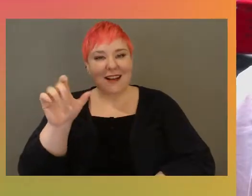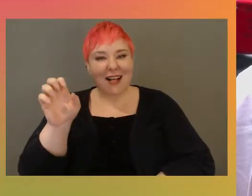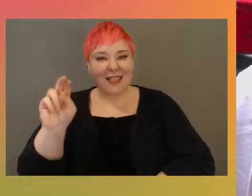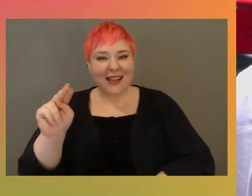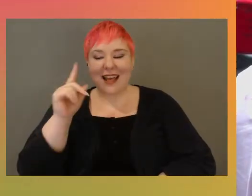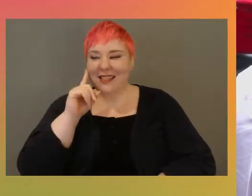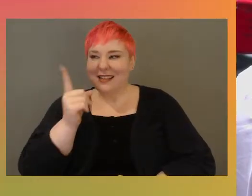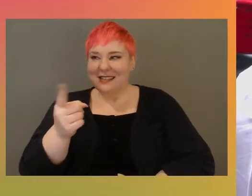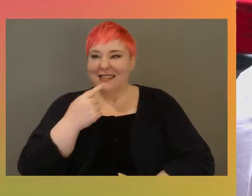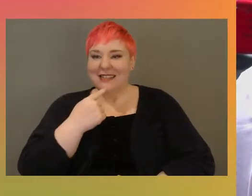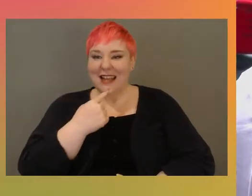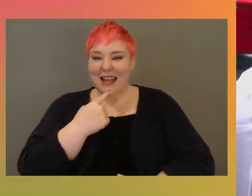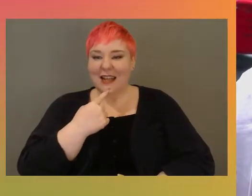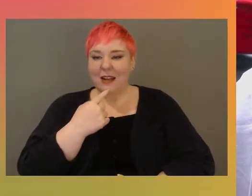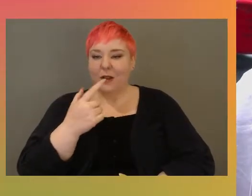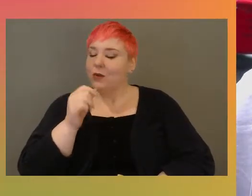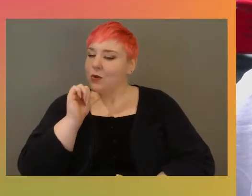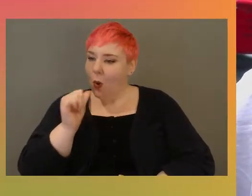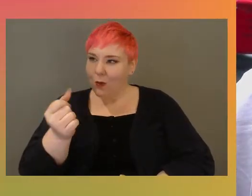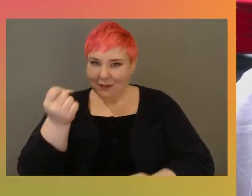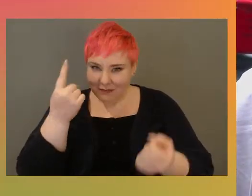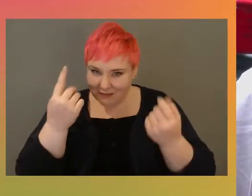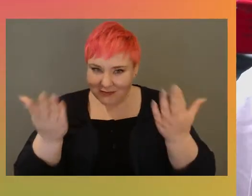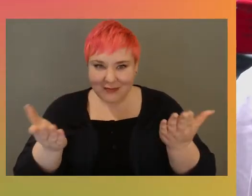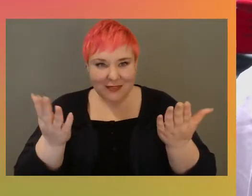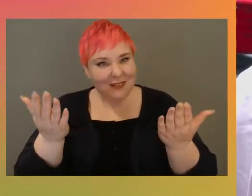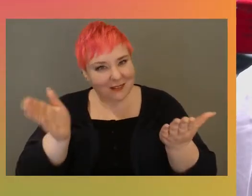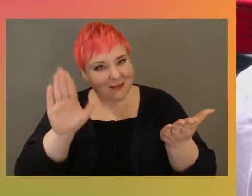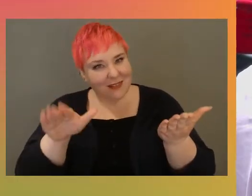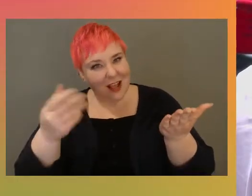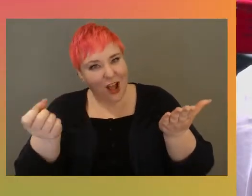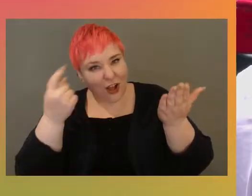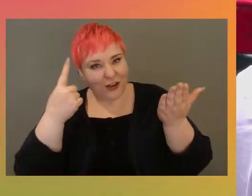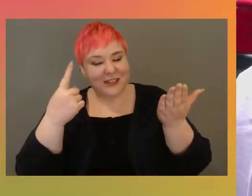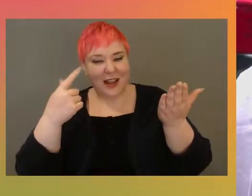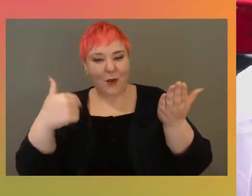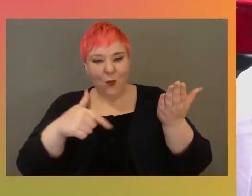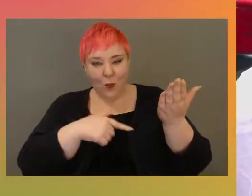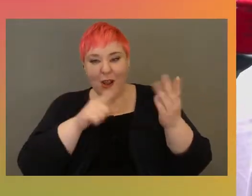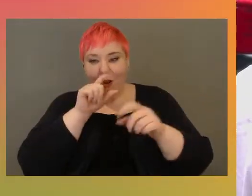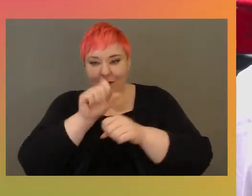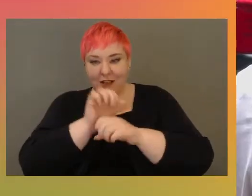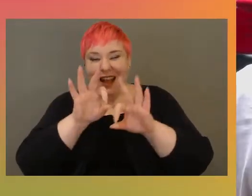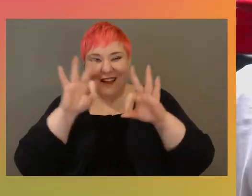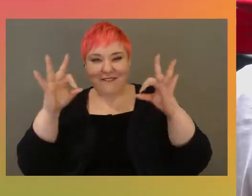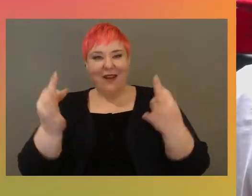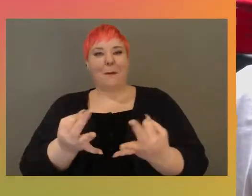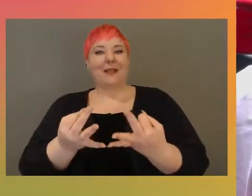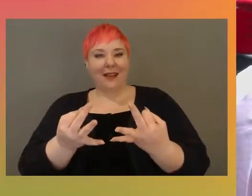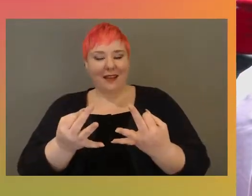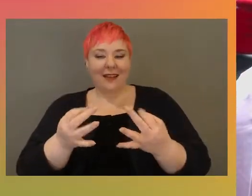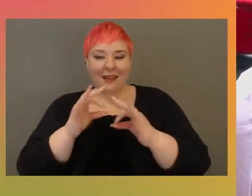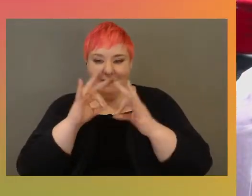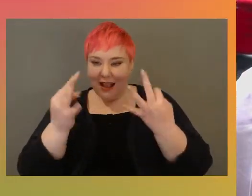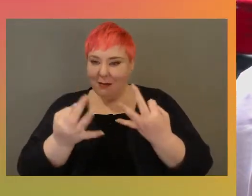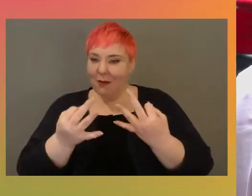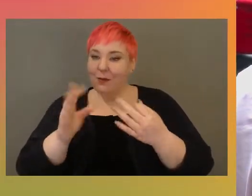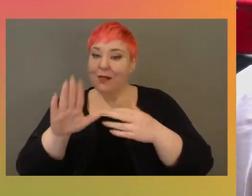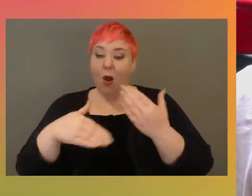BENEFIT OF SEEING THESE WONDERFUL ASTRONAUTS GO OUT INTO SPACE, AND THAT IS WHAT COLLEEN WAS TRYING TO SAY TO